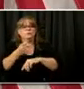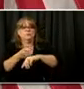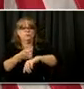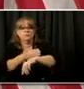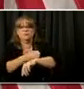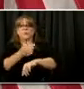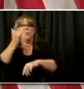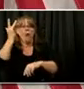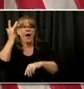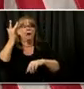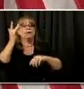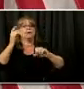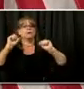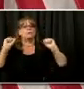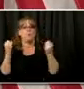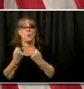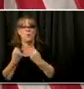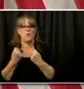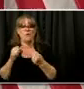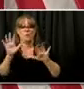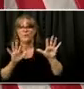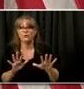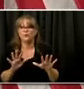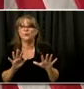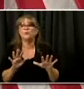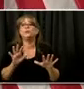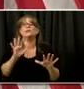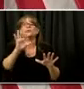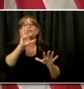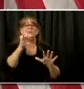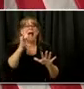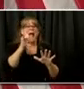but uh the mullen fire in south central wyoming is having a major impact on air quality